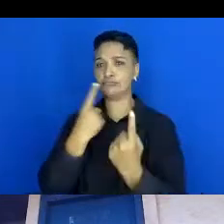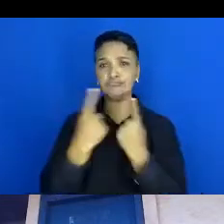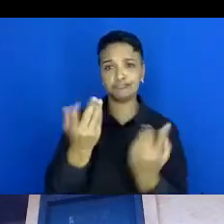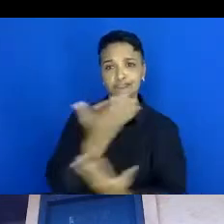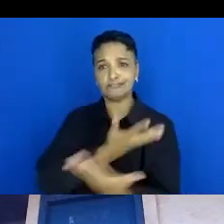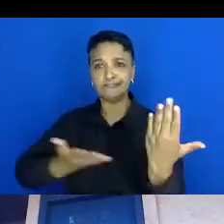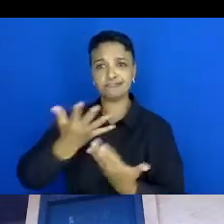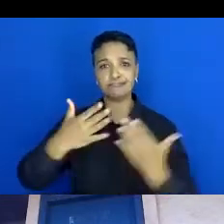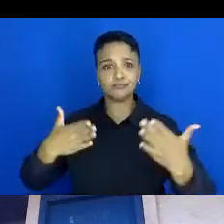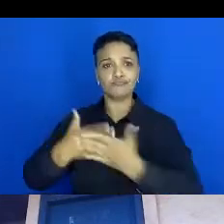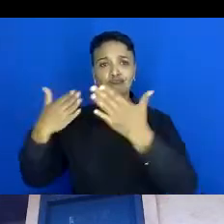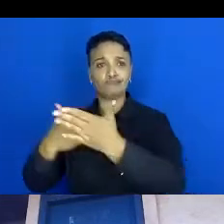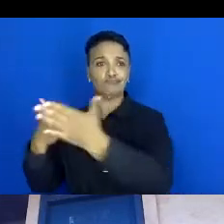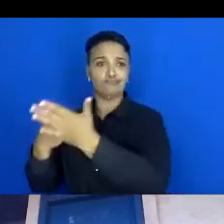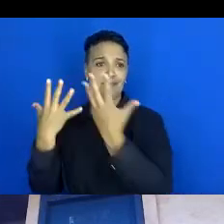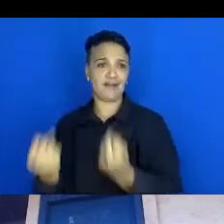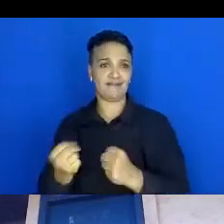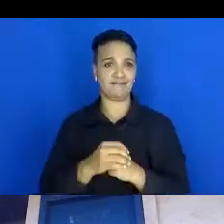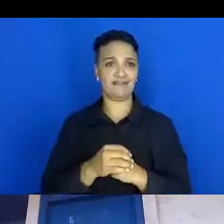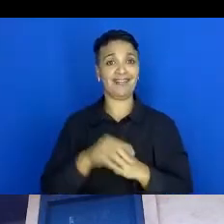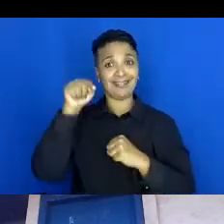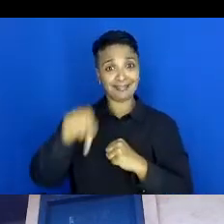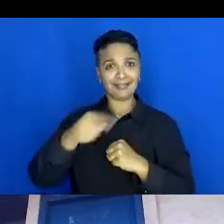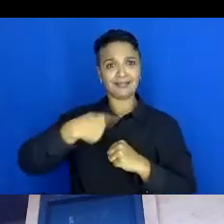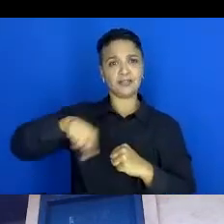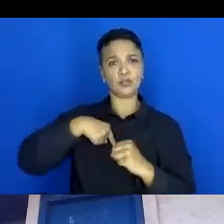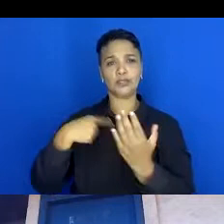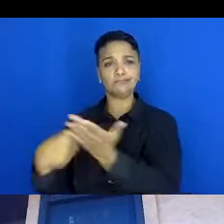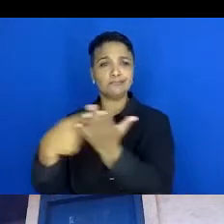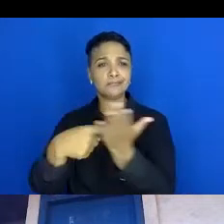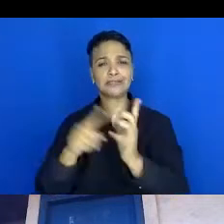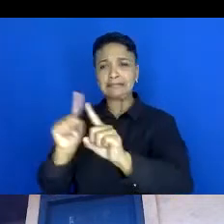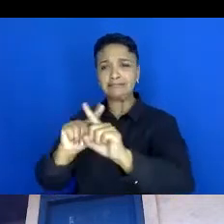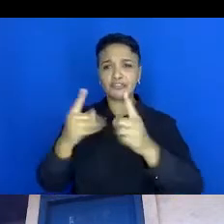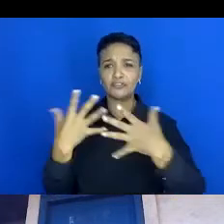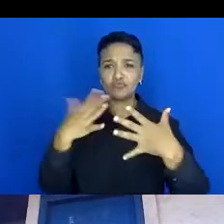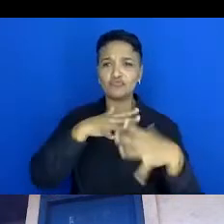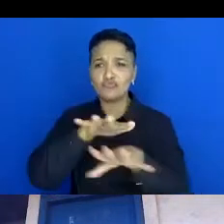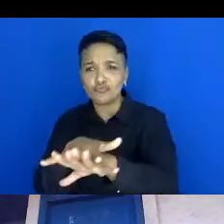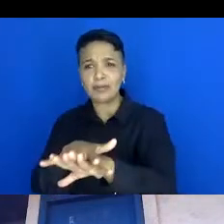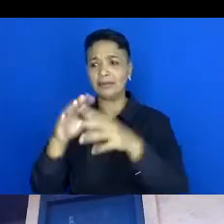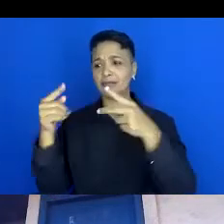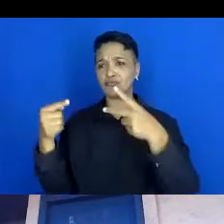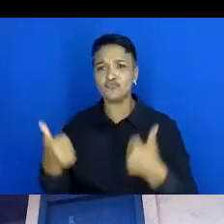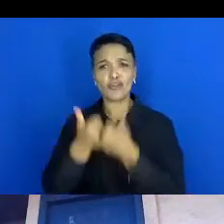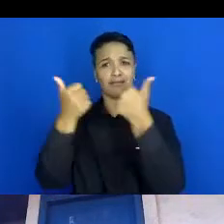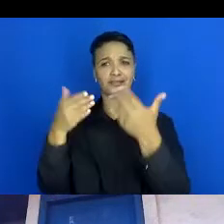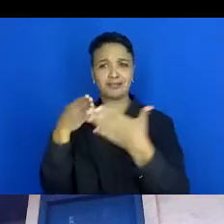preparing this presentation i suddenly recognized that youth people around the world fight against